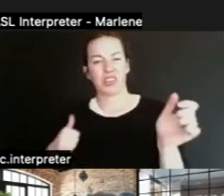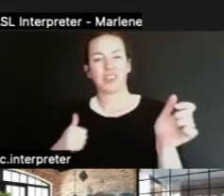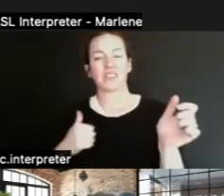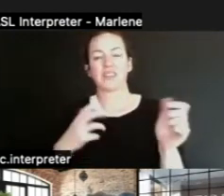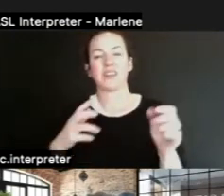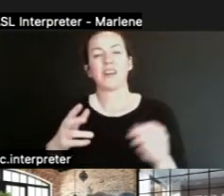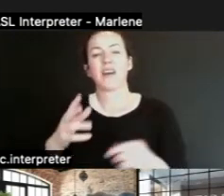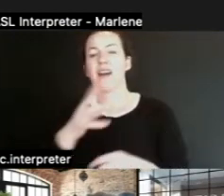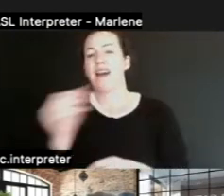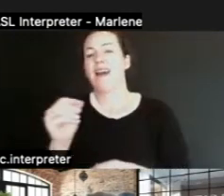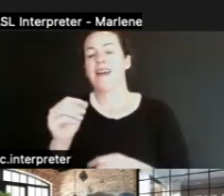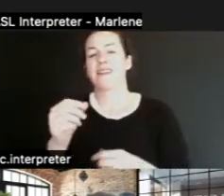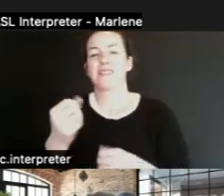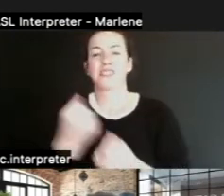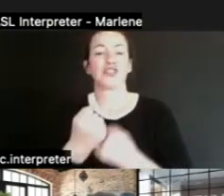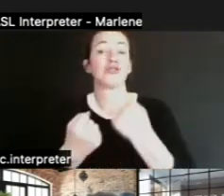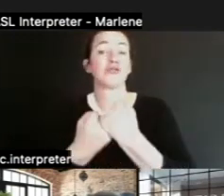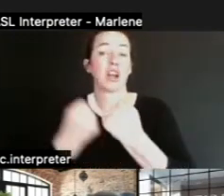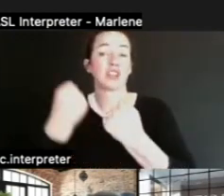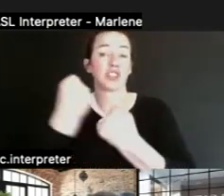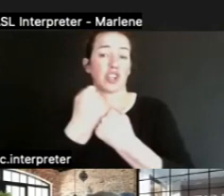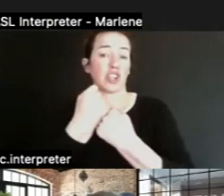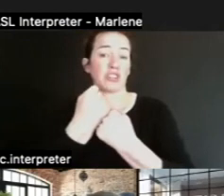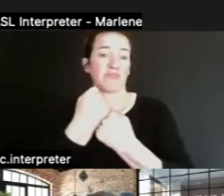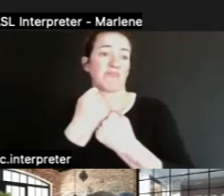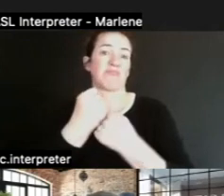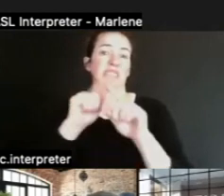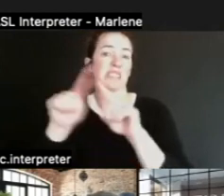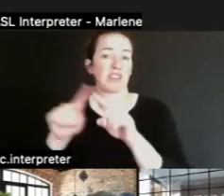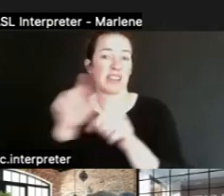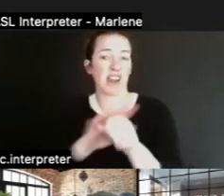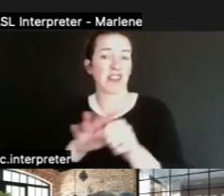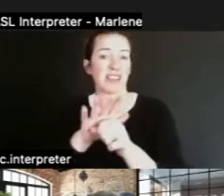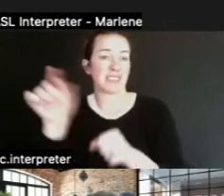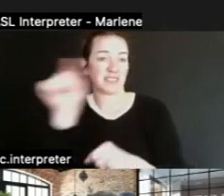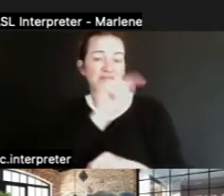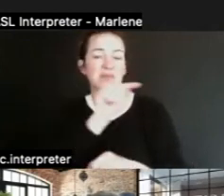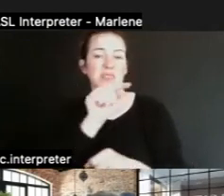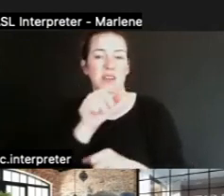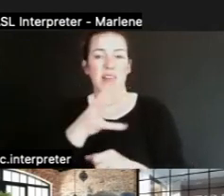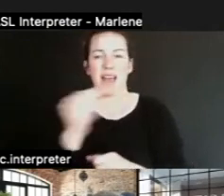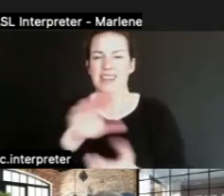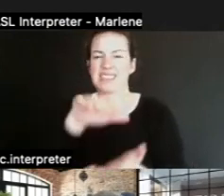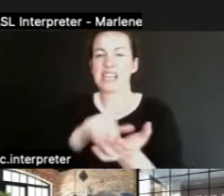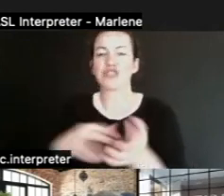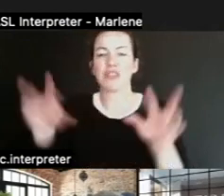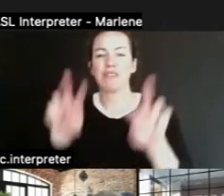the infrastructure in various areas. Specifically in the Central Valley, you were looking at the